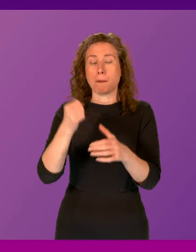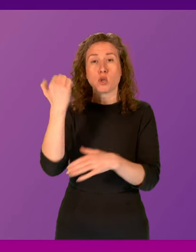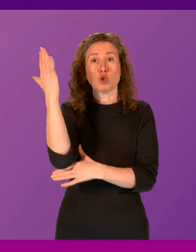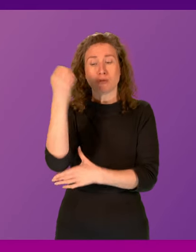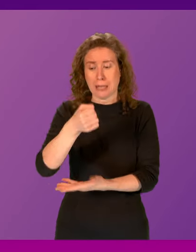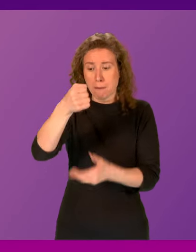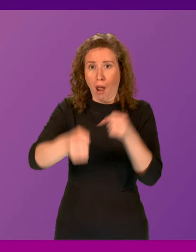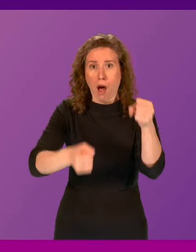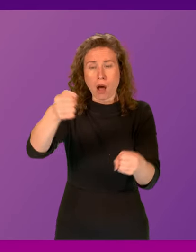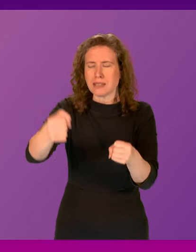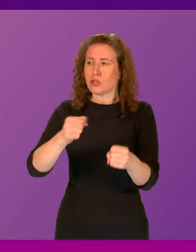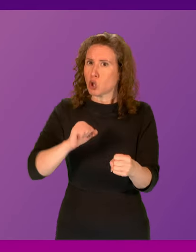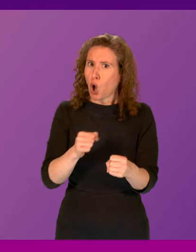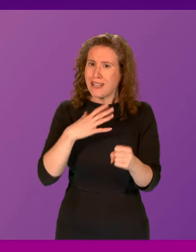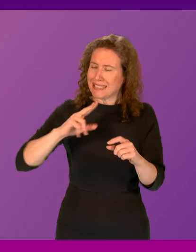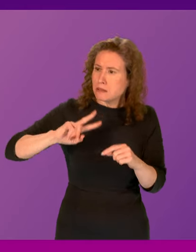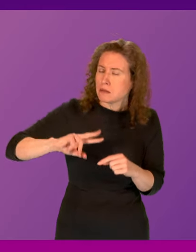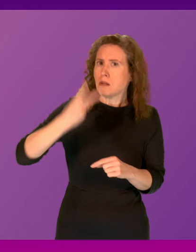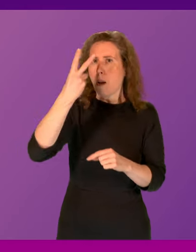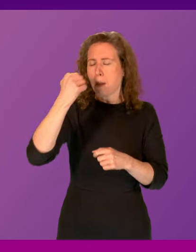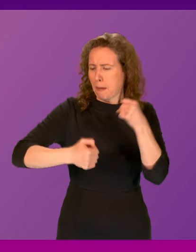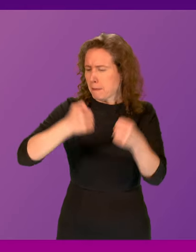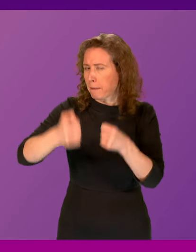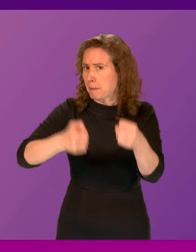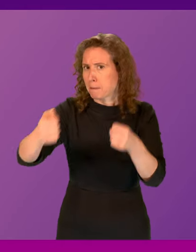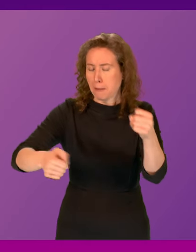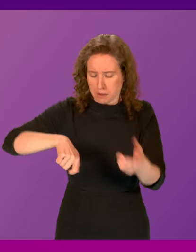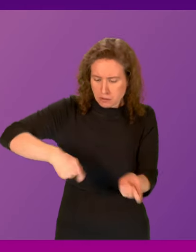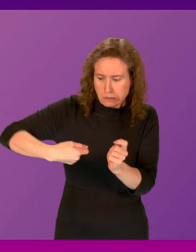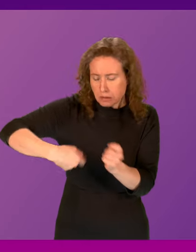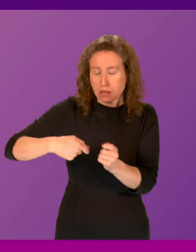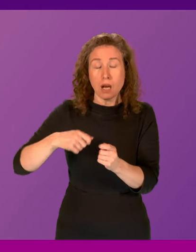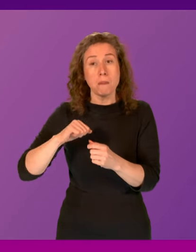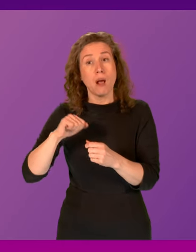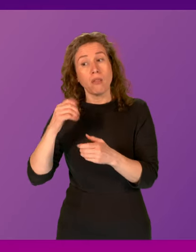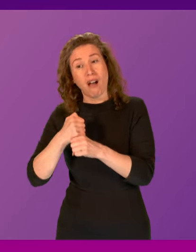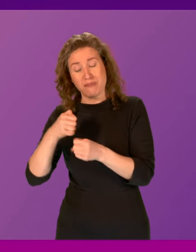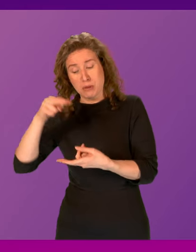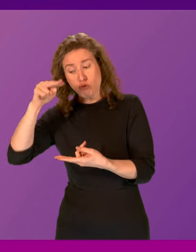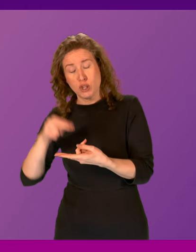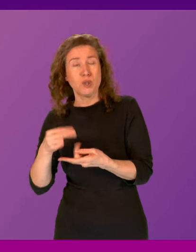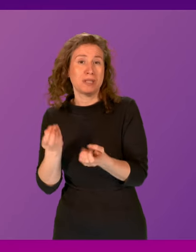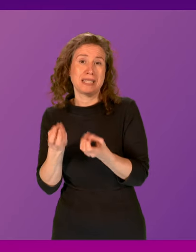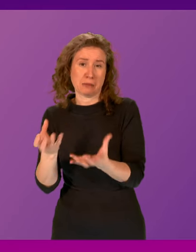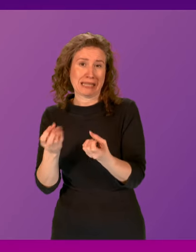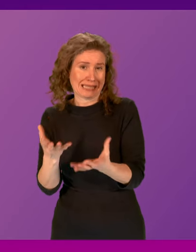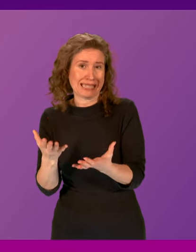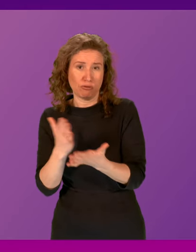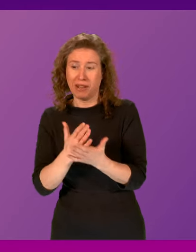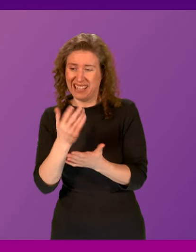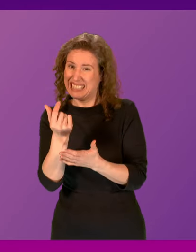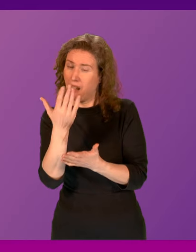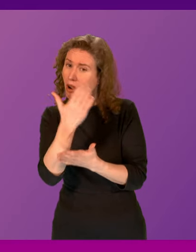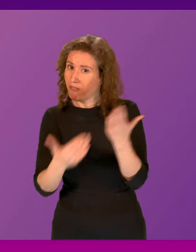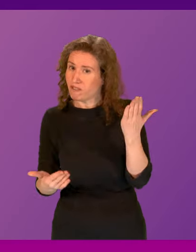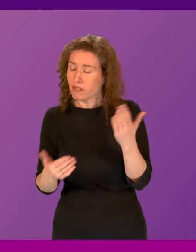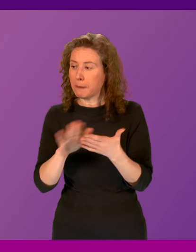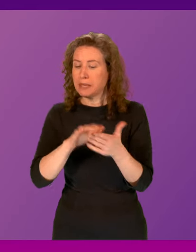needs to do twice as much on that area, but the Government has just reduced spending on it by nearly half. It is going to put people out of work,